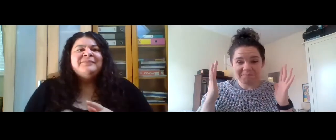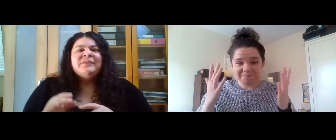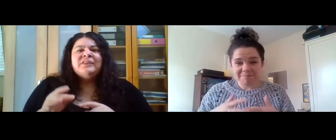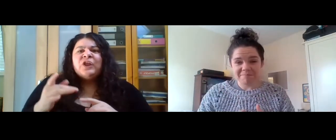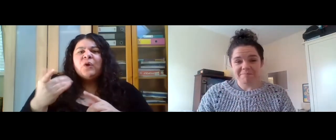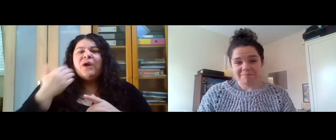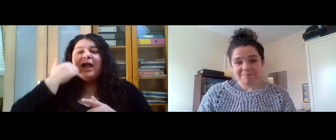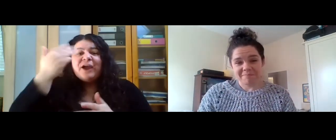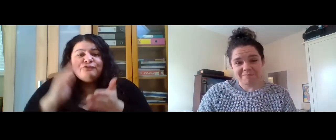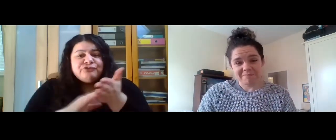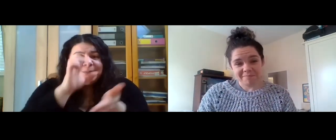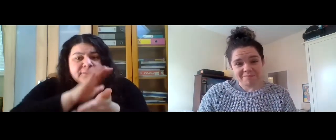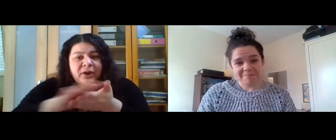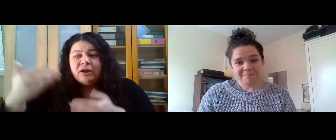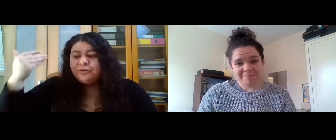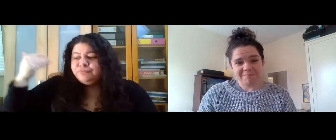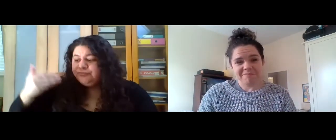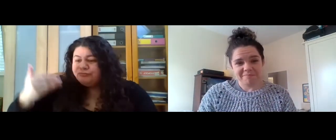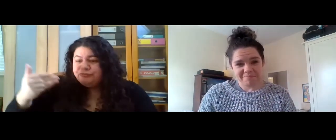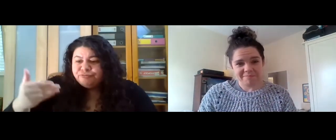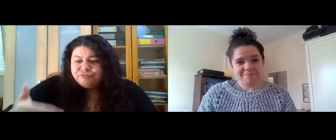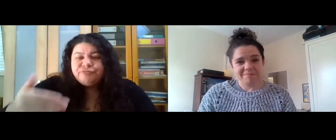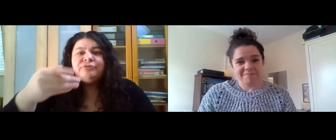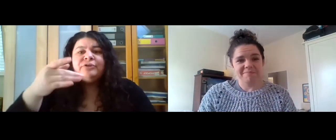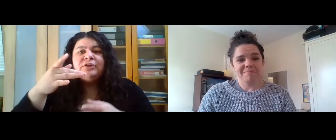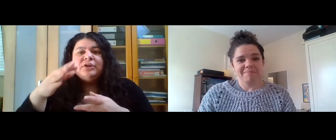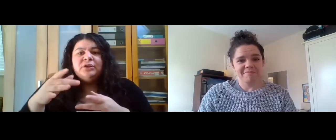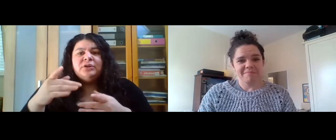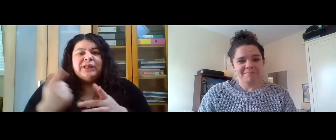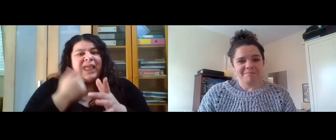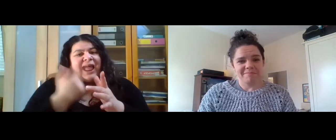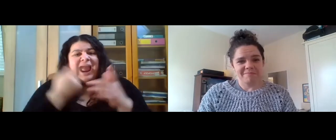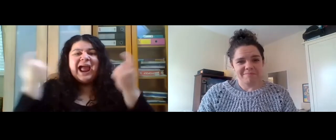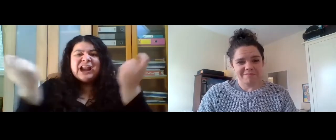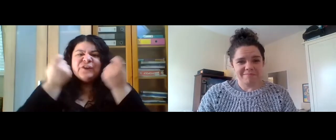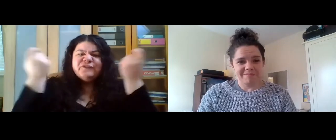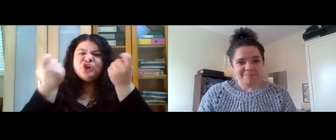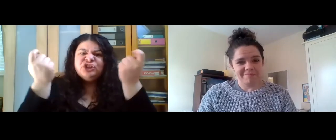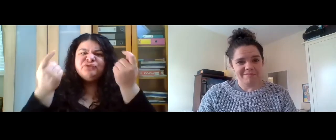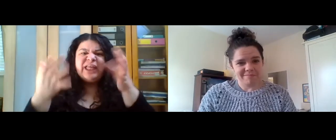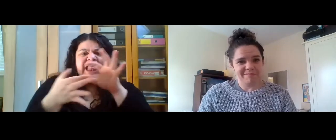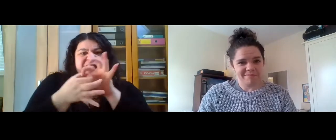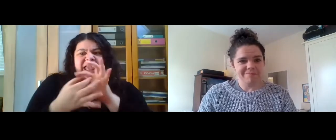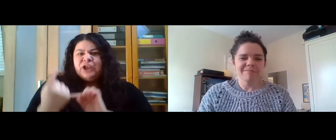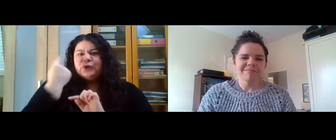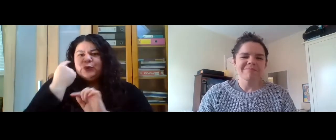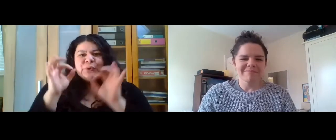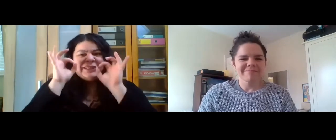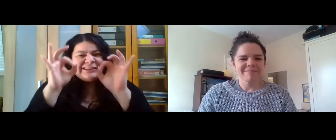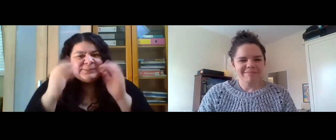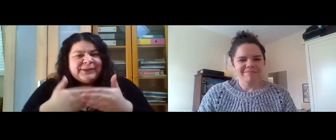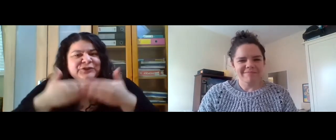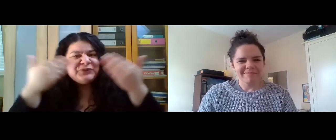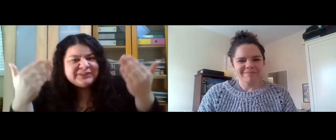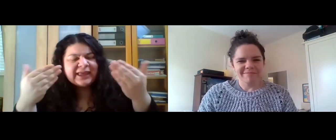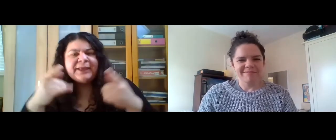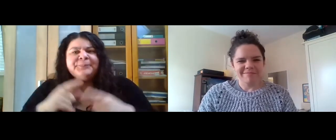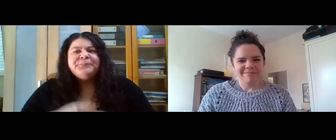Every March since then has been seen as the anniversary to commemorate that special day.